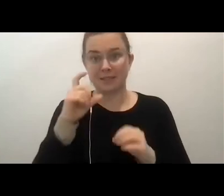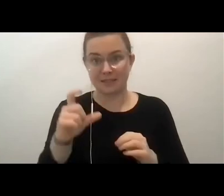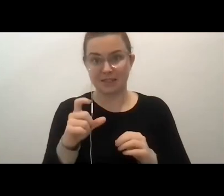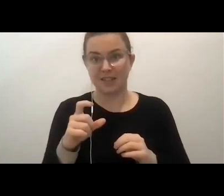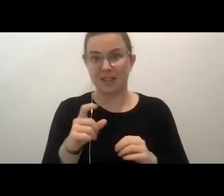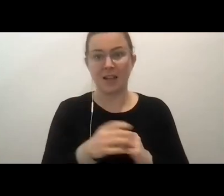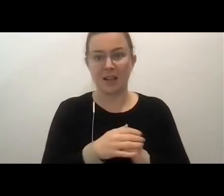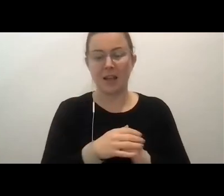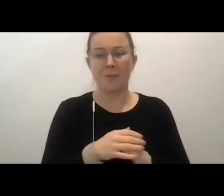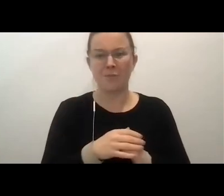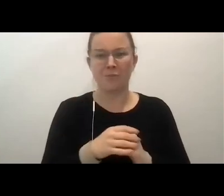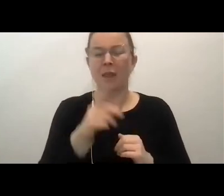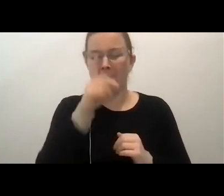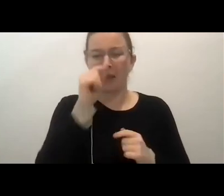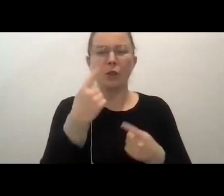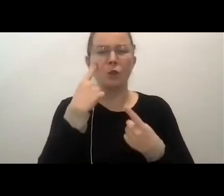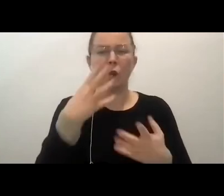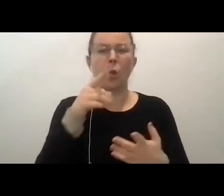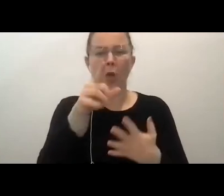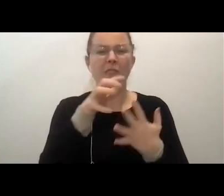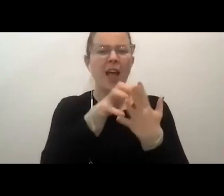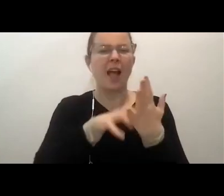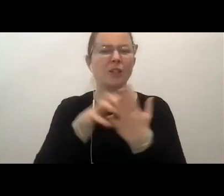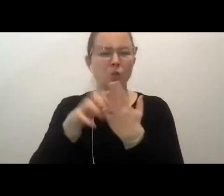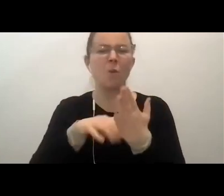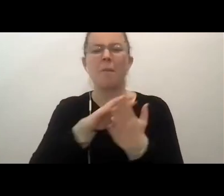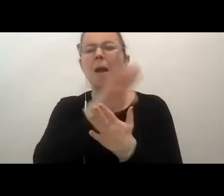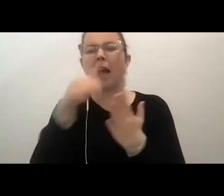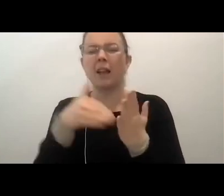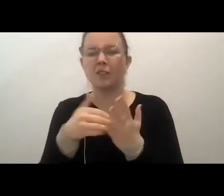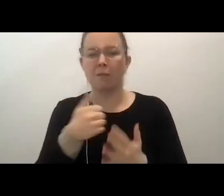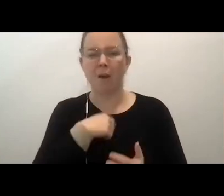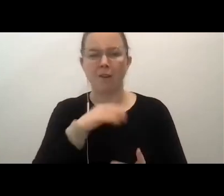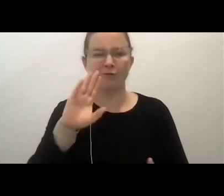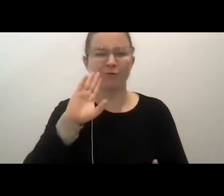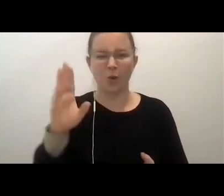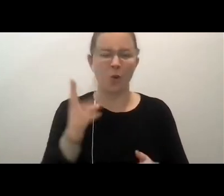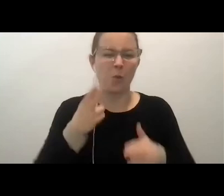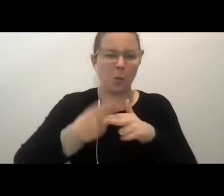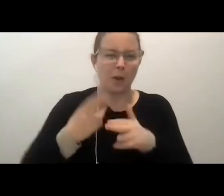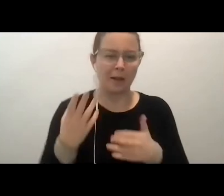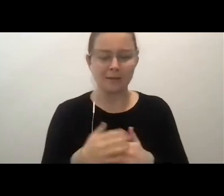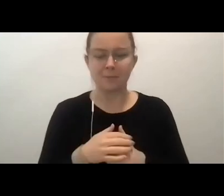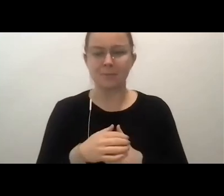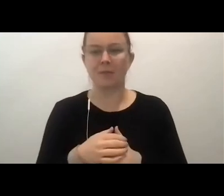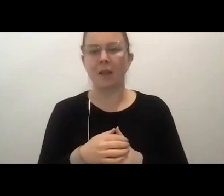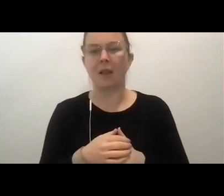I can show you the article maybe at the end of my talk just very quickly. And when I published